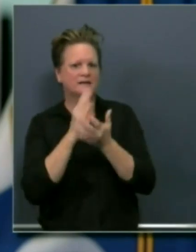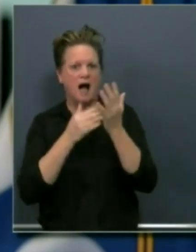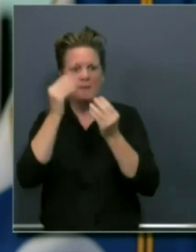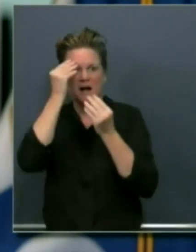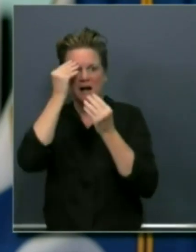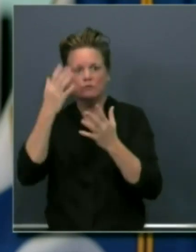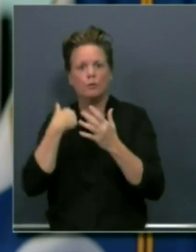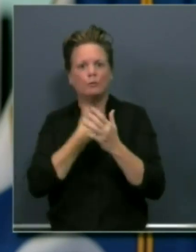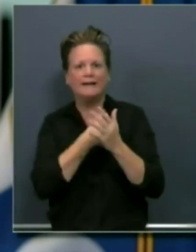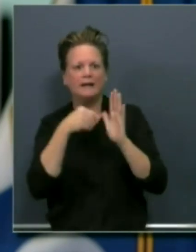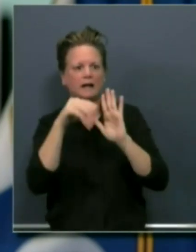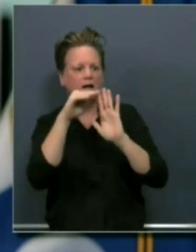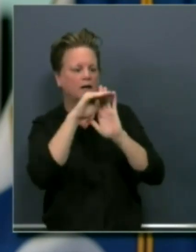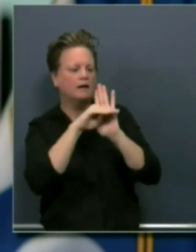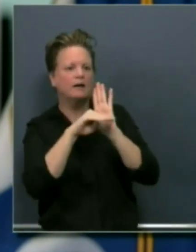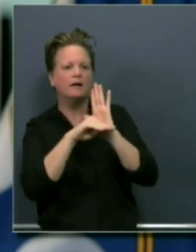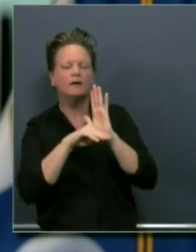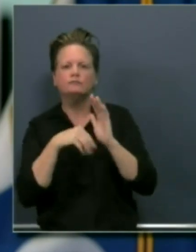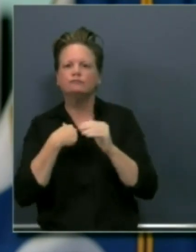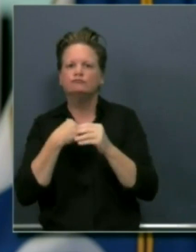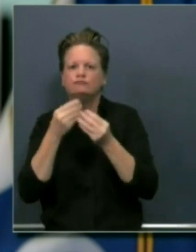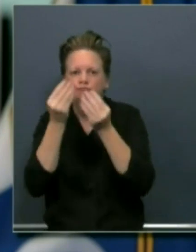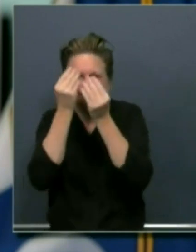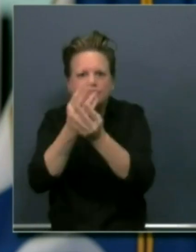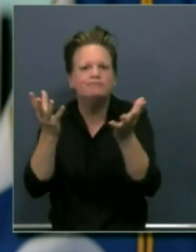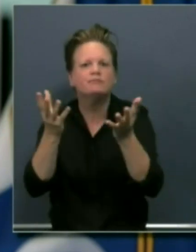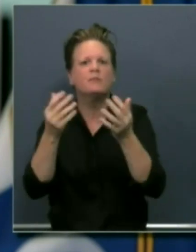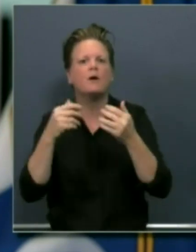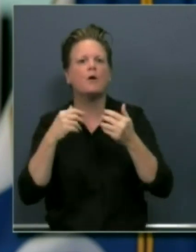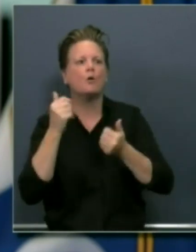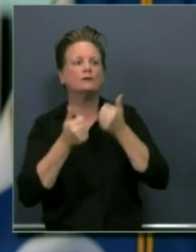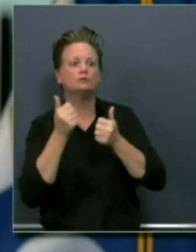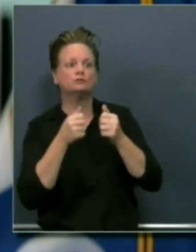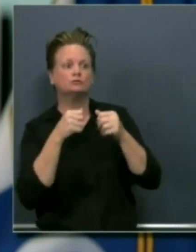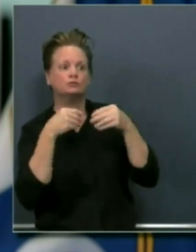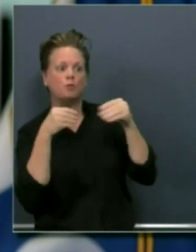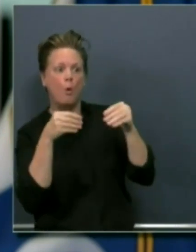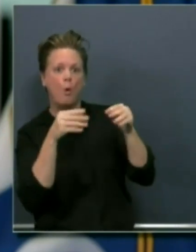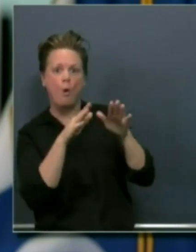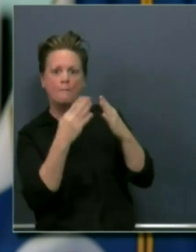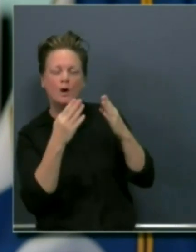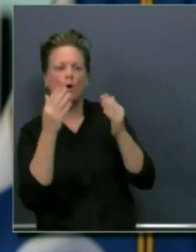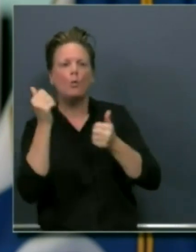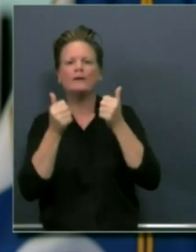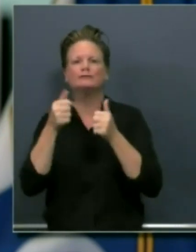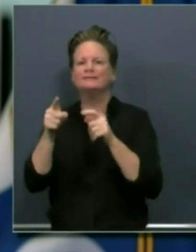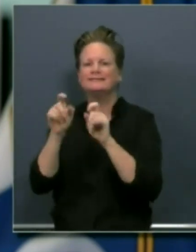DEPARTMENT OF PUBLIC HEALTH WILL BE PUTTING A GUY LIKE THAT WE HOPE ON A CONSISTENT